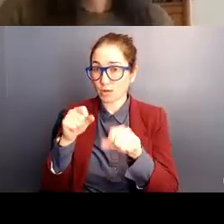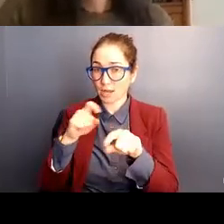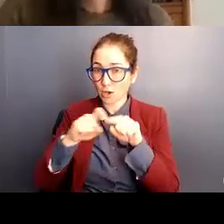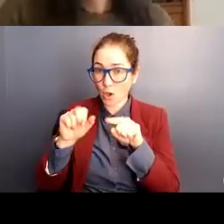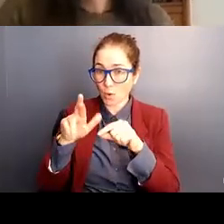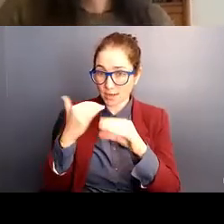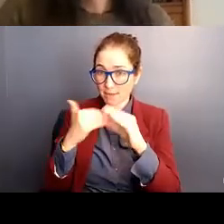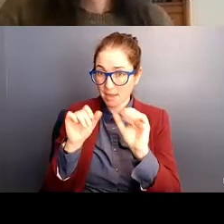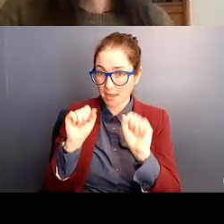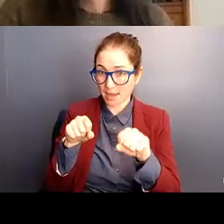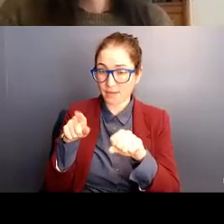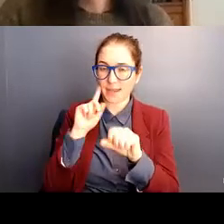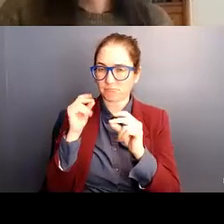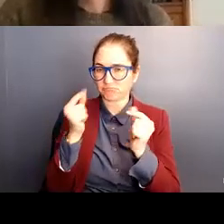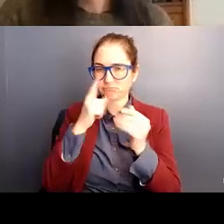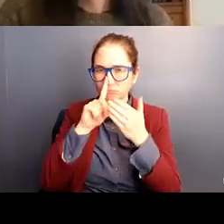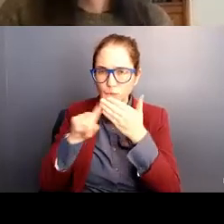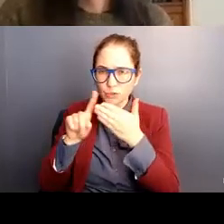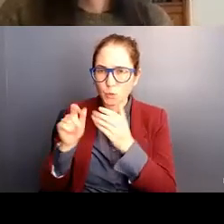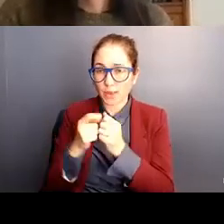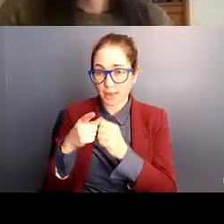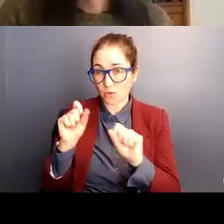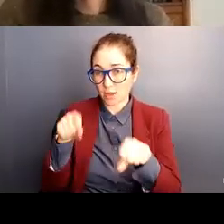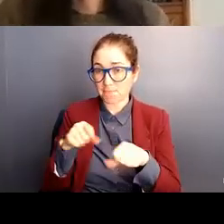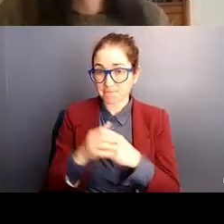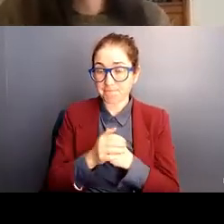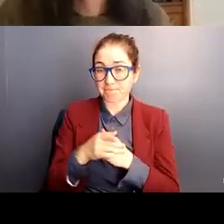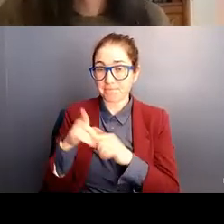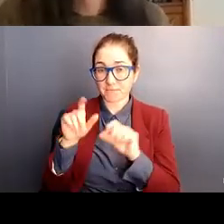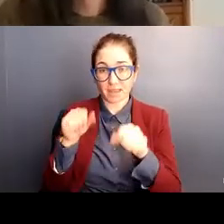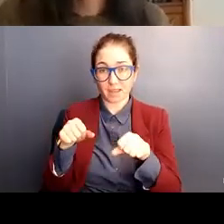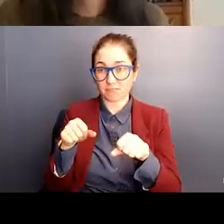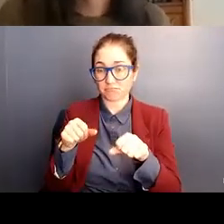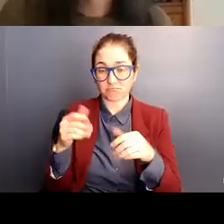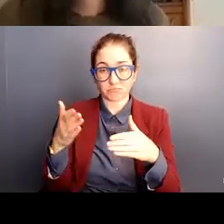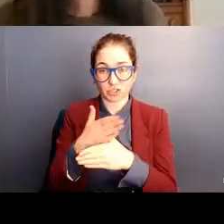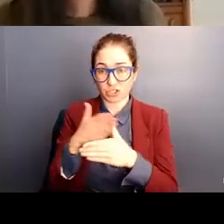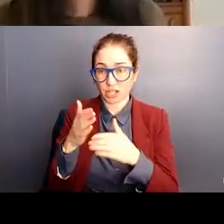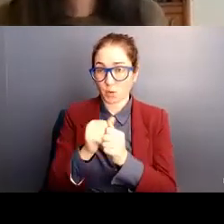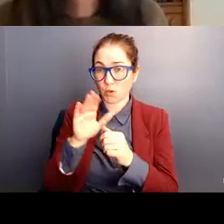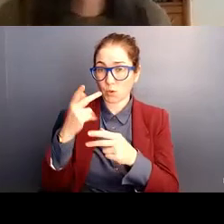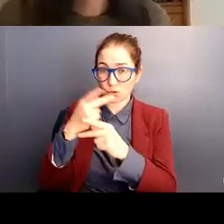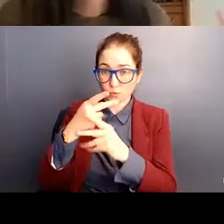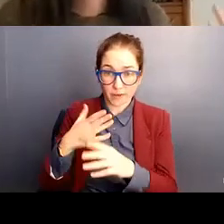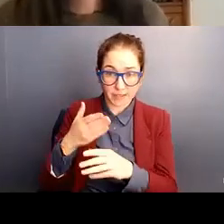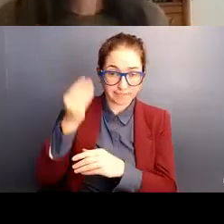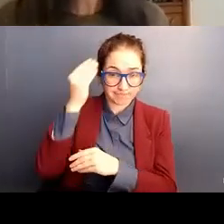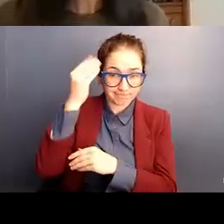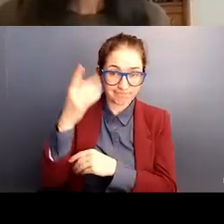able to do some quick research with you. And they could get -- you can share that with your supervisor to say like hey, could we do